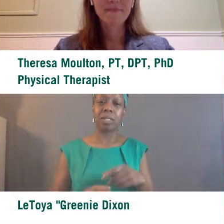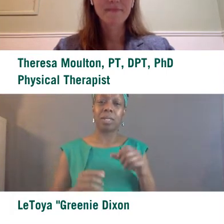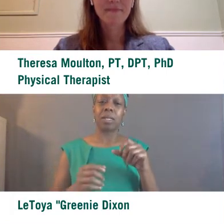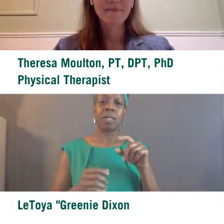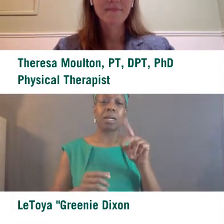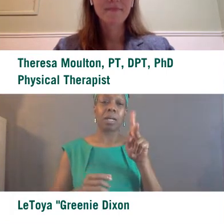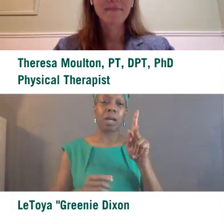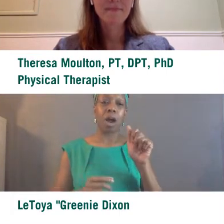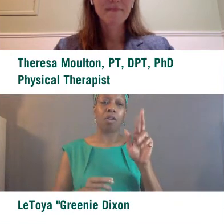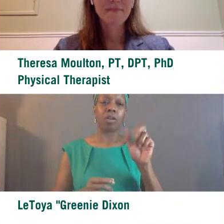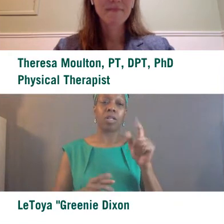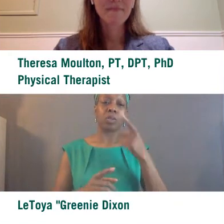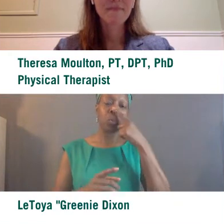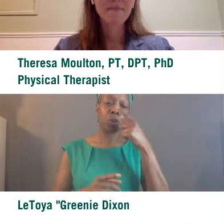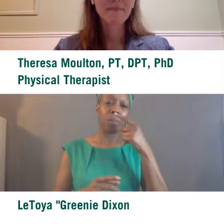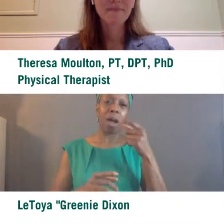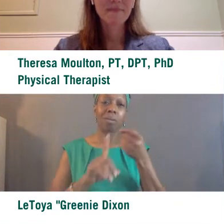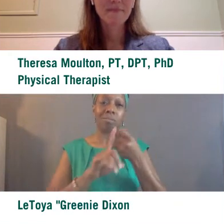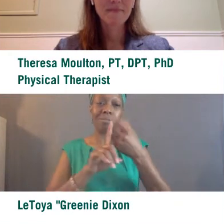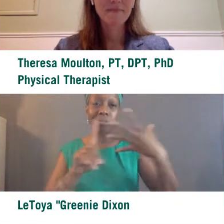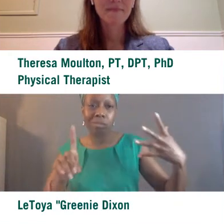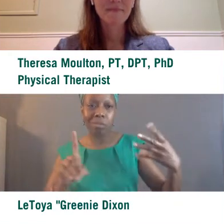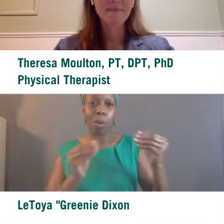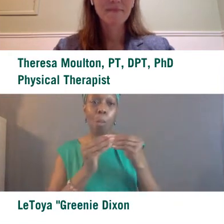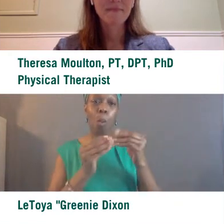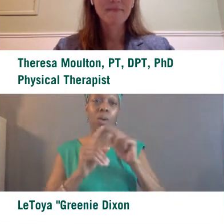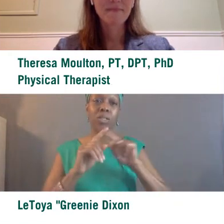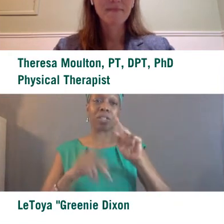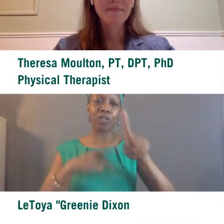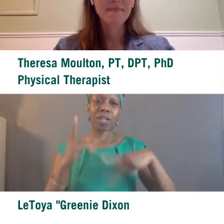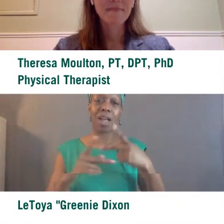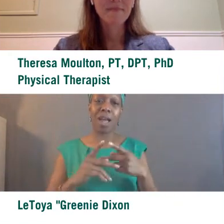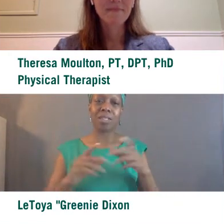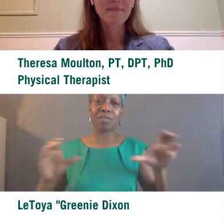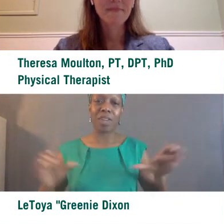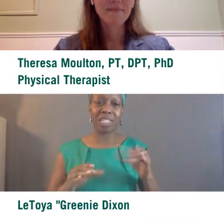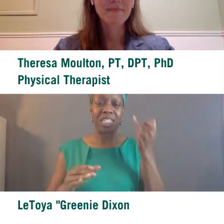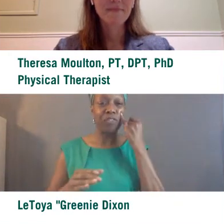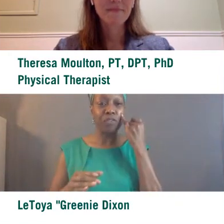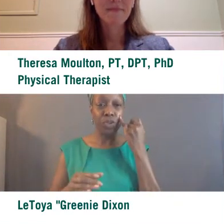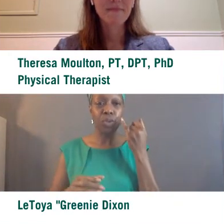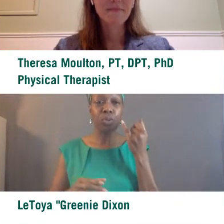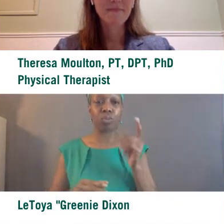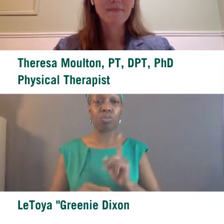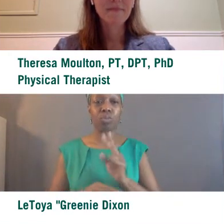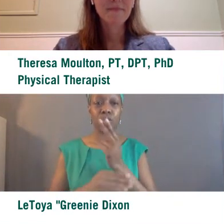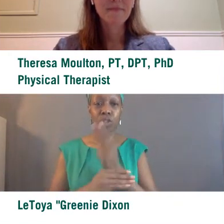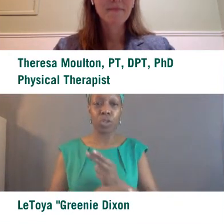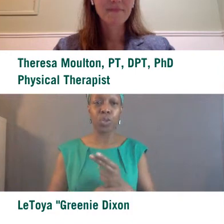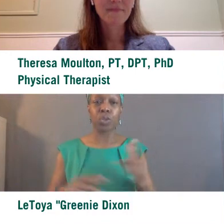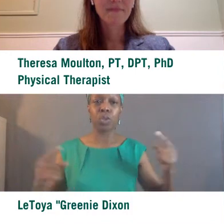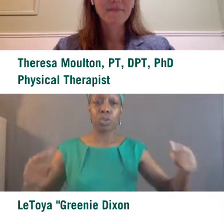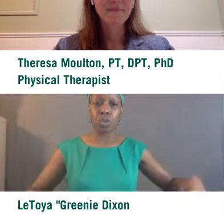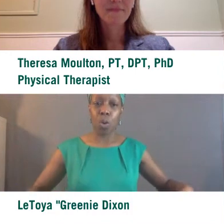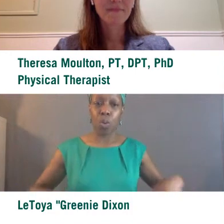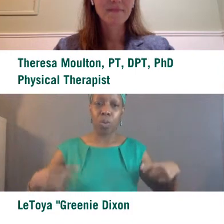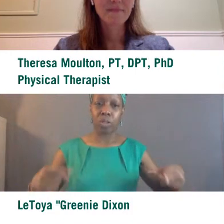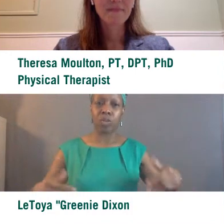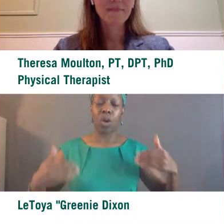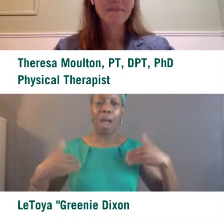about some of those activities that you can do if you are in a wheelchair. Or if you have some more severe mobility difficulties.